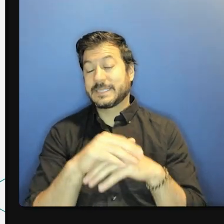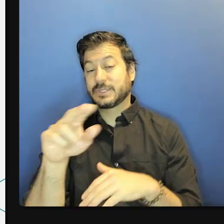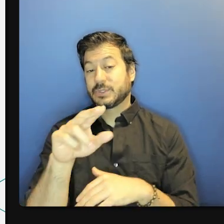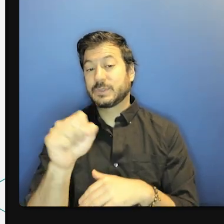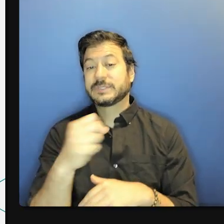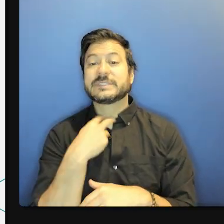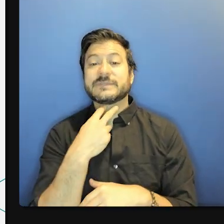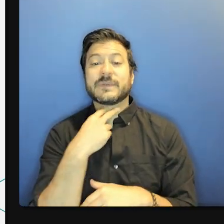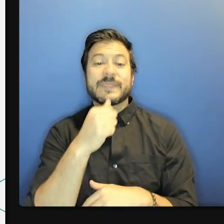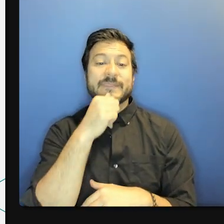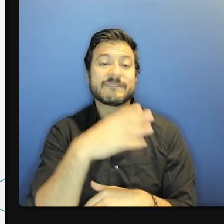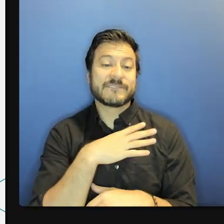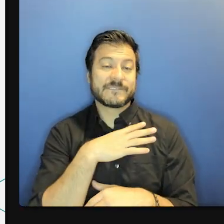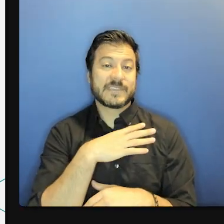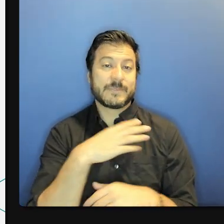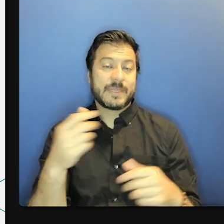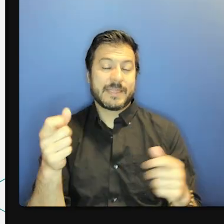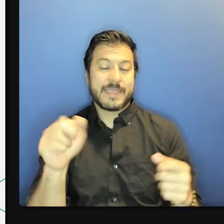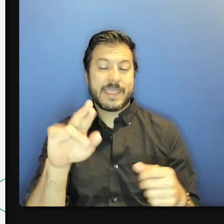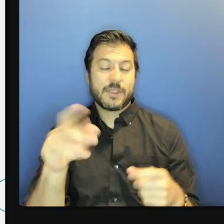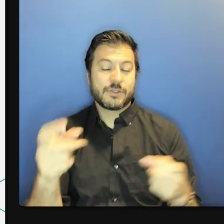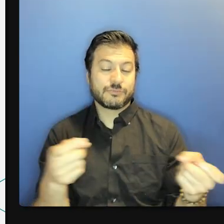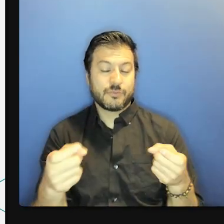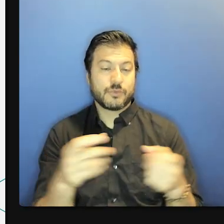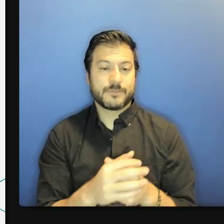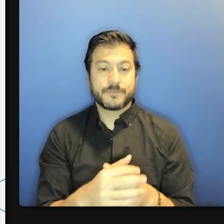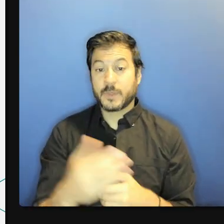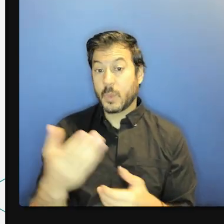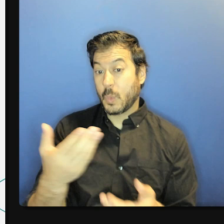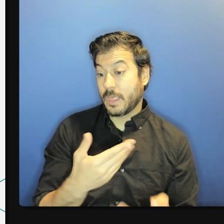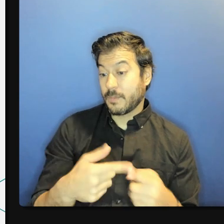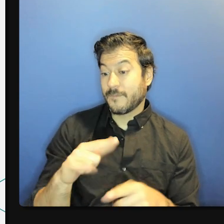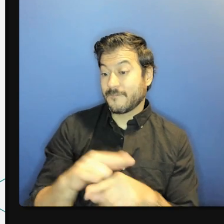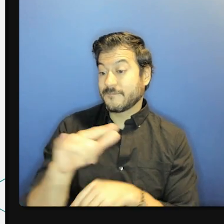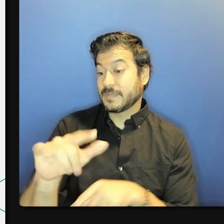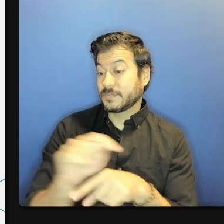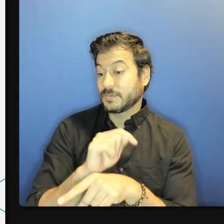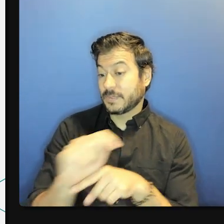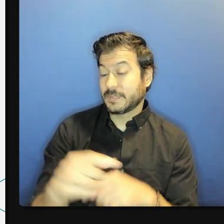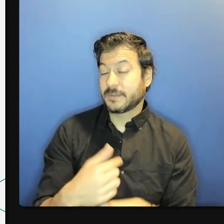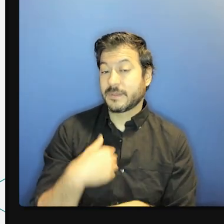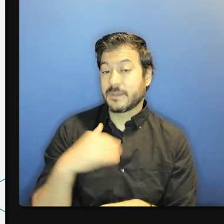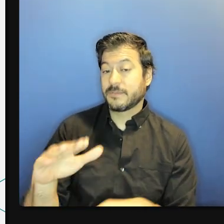This is the English US voice of their female air traffic controller. Welcome to flight training.